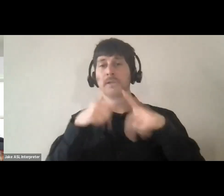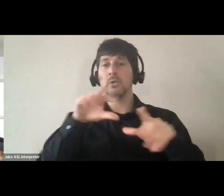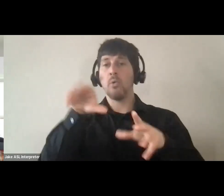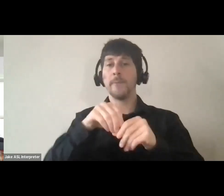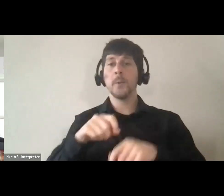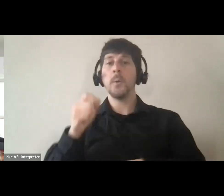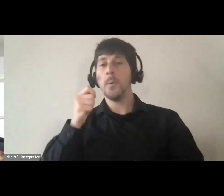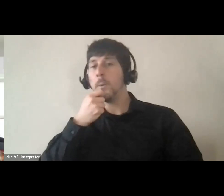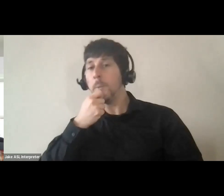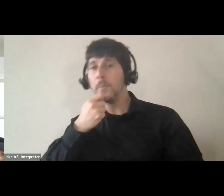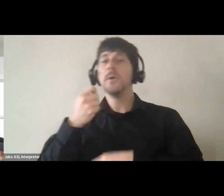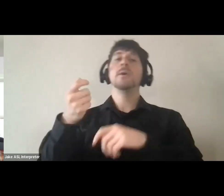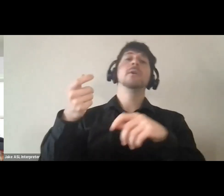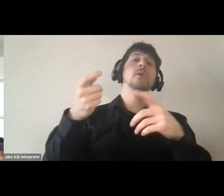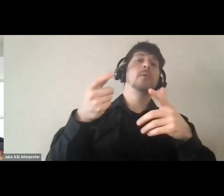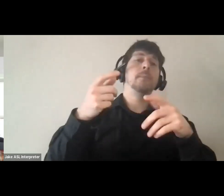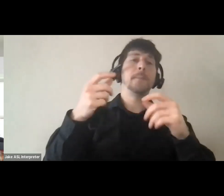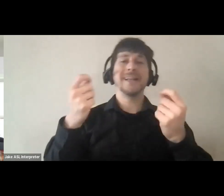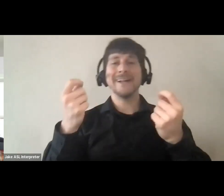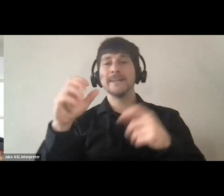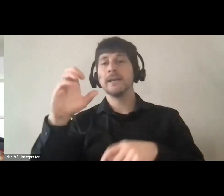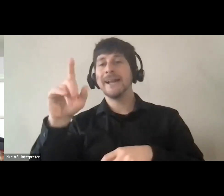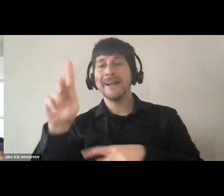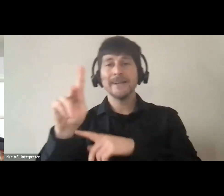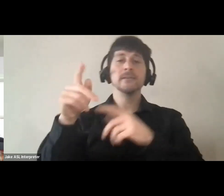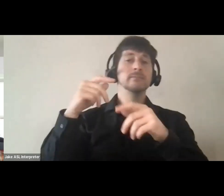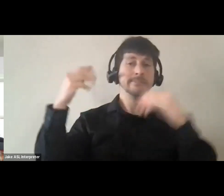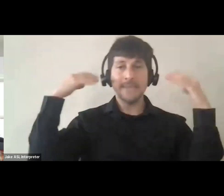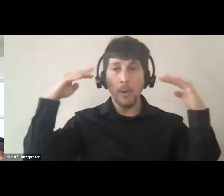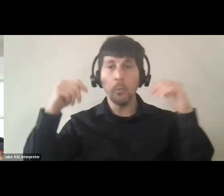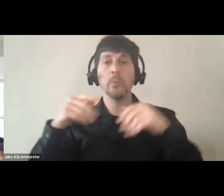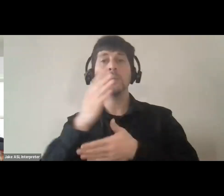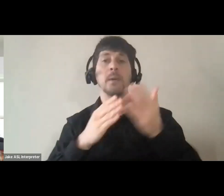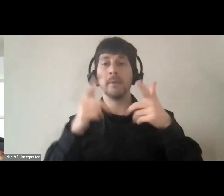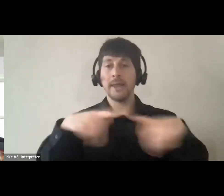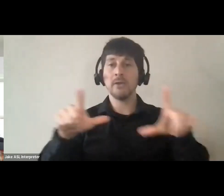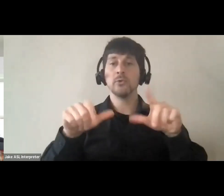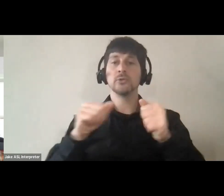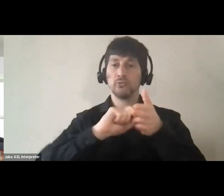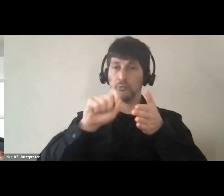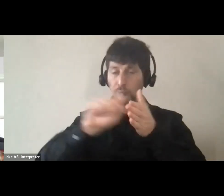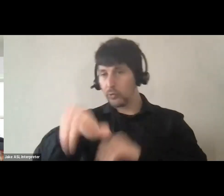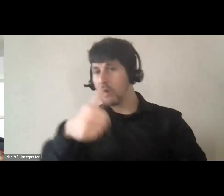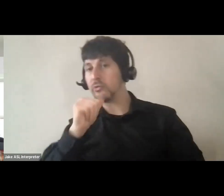Language is fast and abundant. Some spoken languages include whistles and clicks. Some movement languages include sounds.